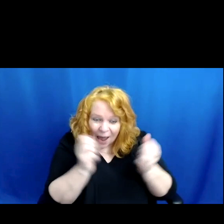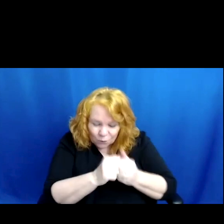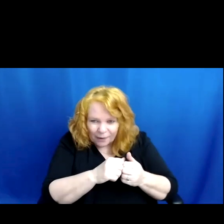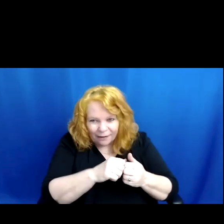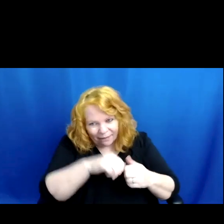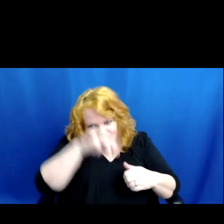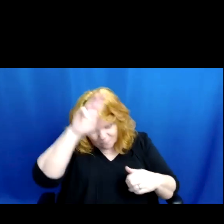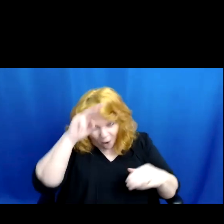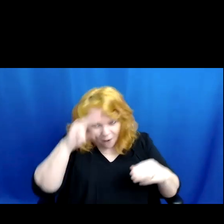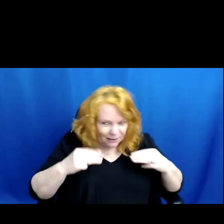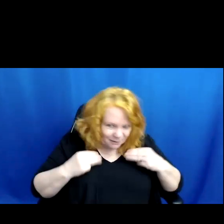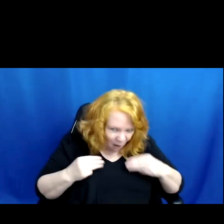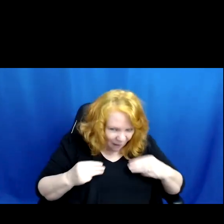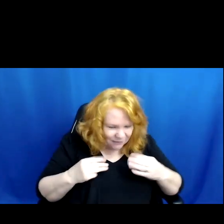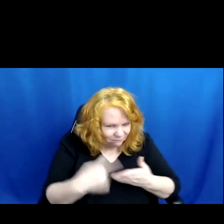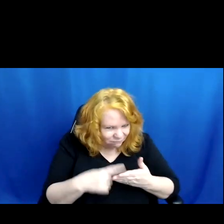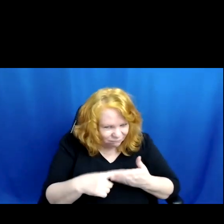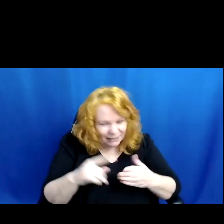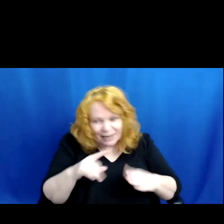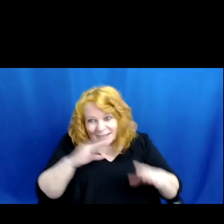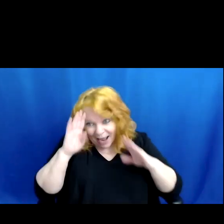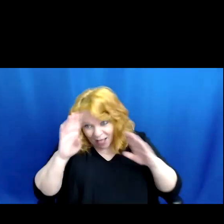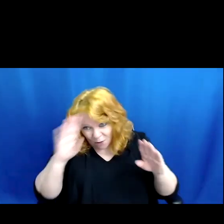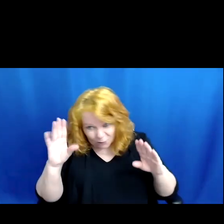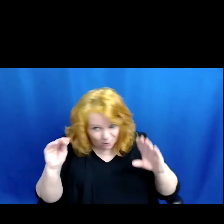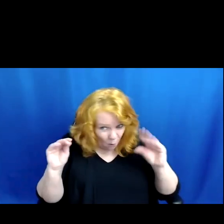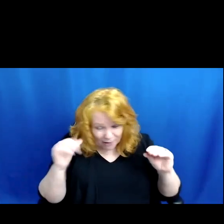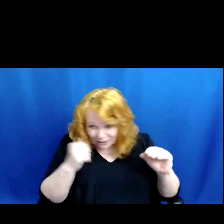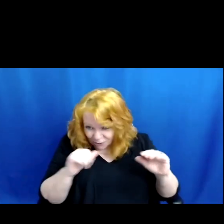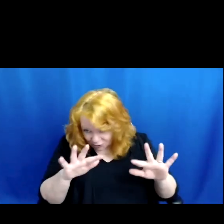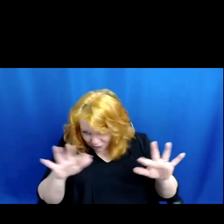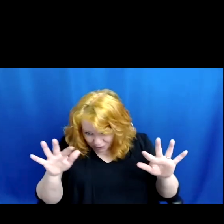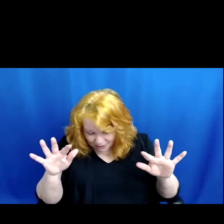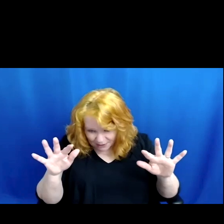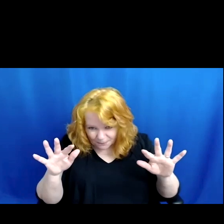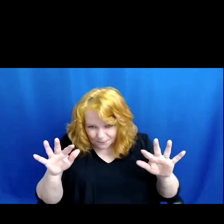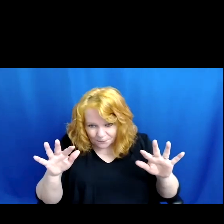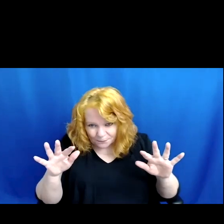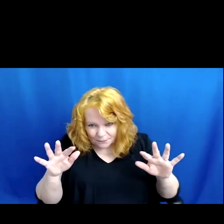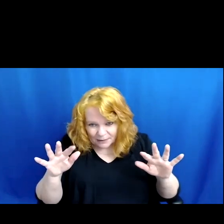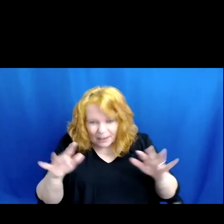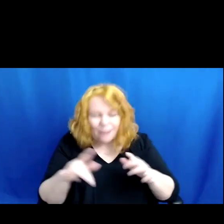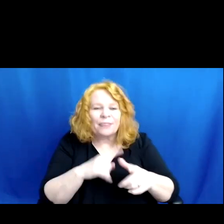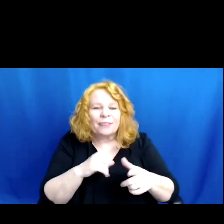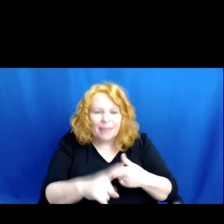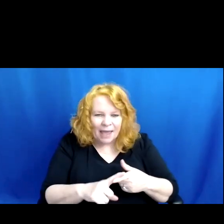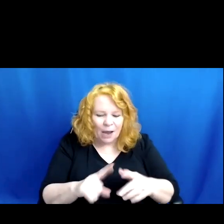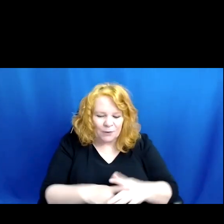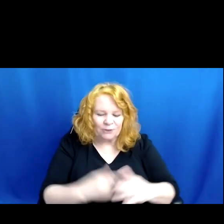all of the boys and girls whose turn it is. I then get up and sing the Marvin song.